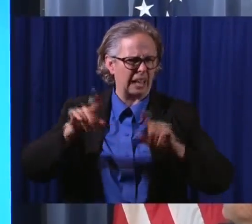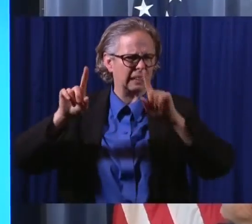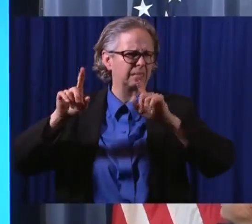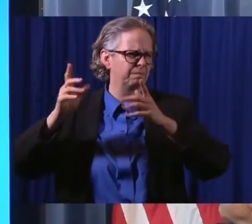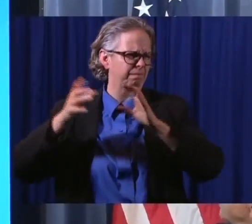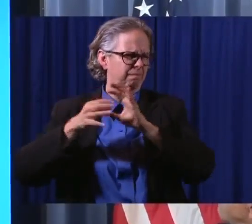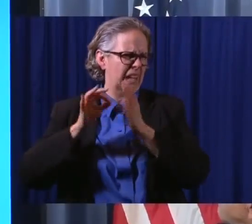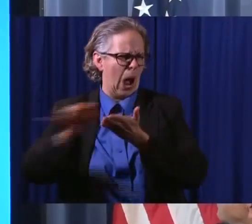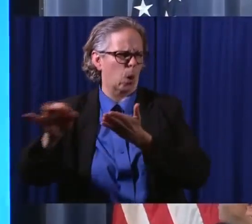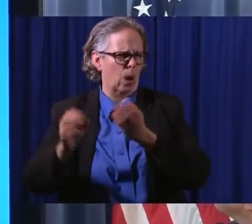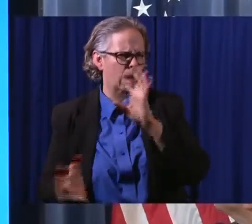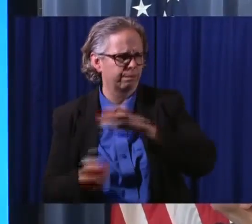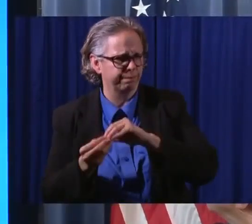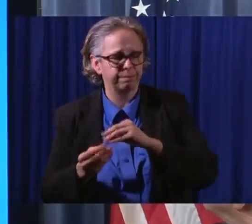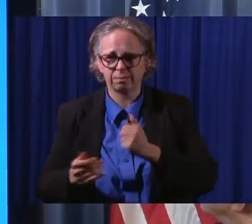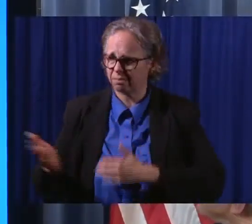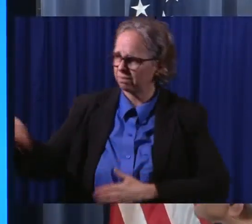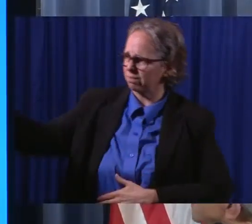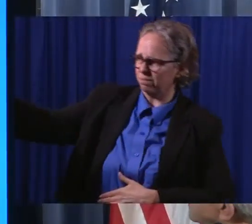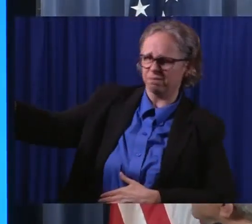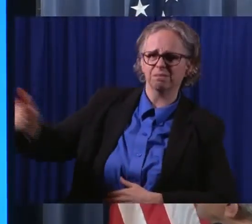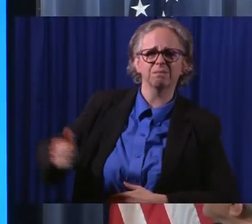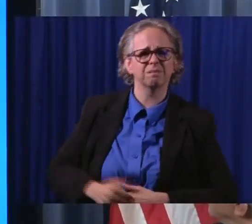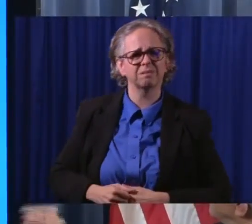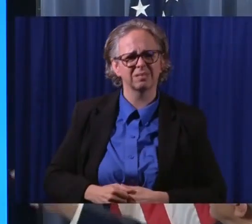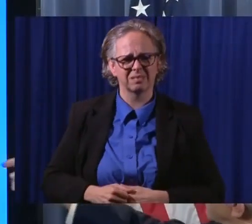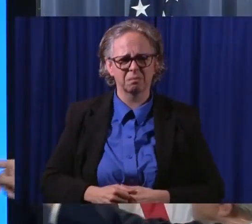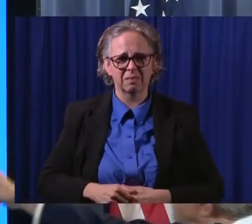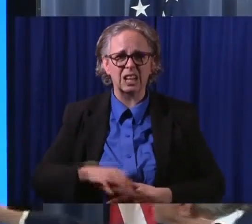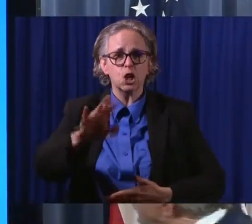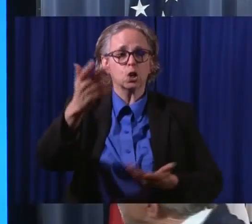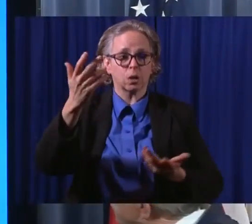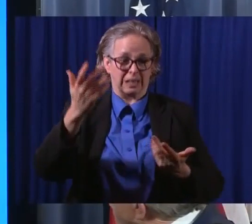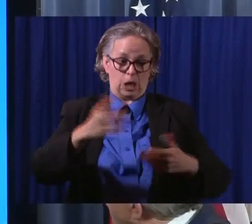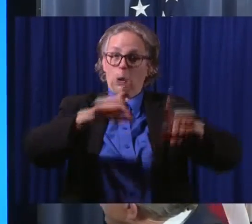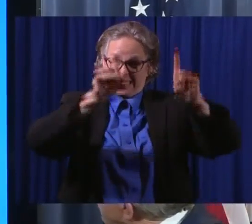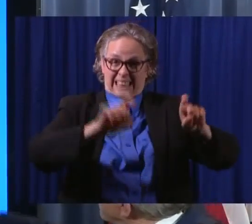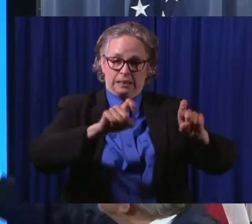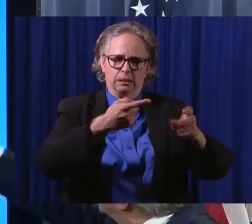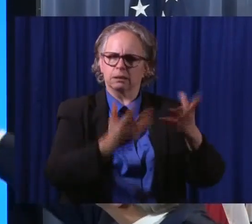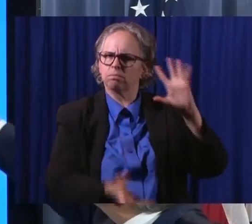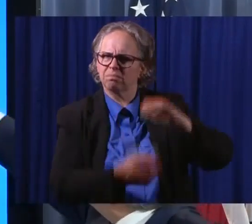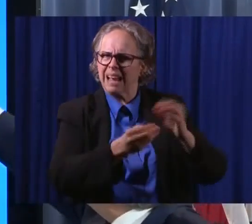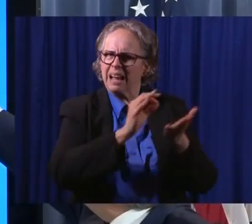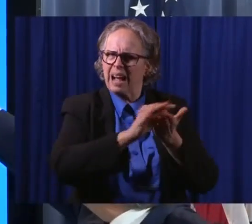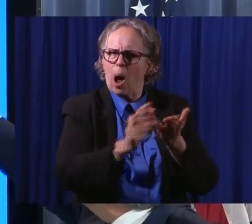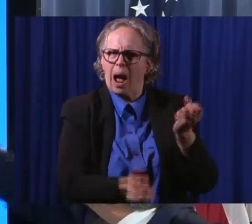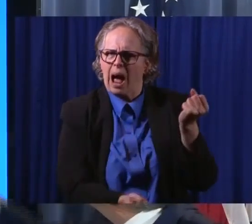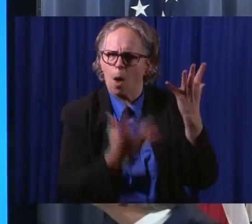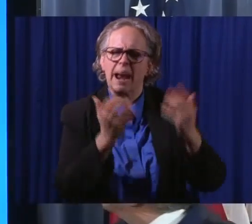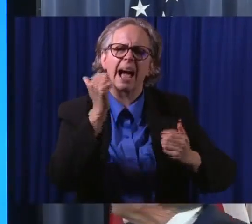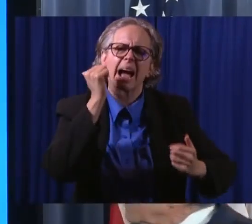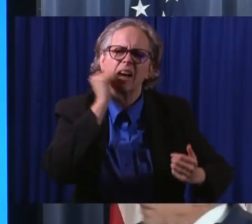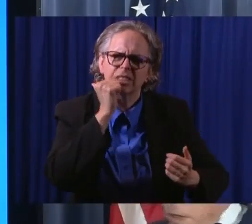POSITIVITY NUMBER. WE HAVE TALKED ABOUT THIS BEFORE. AND THIS IS A SLIDE THAT SHOWS